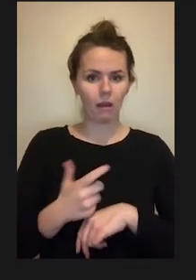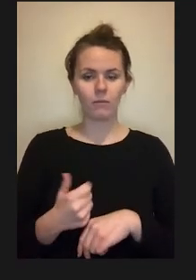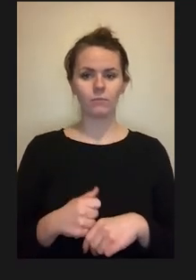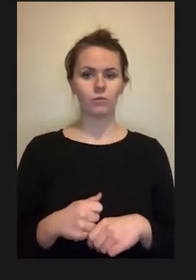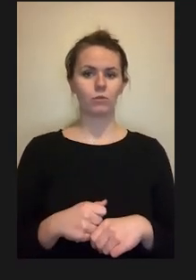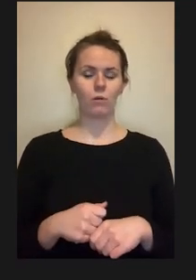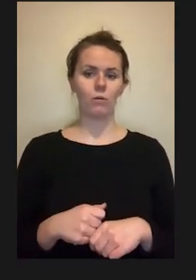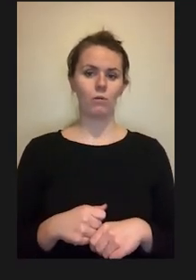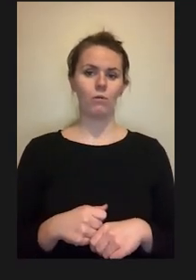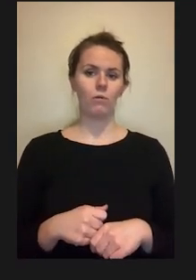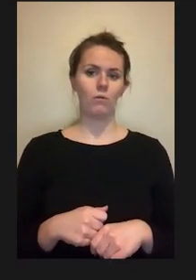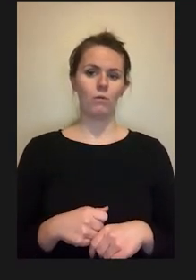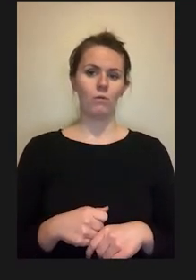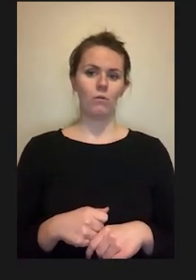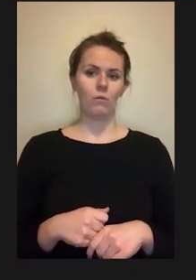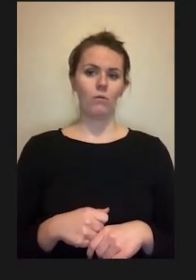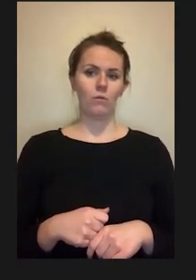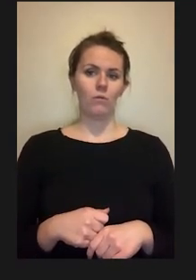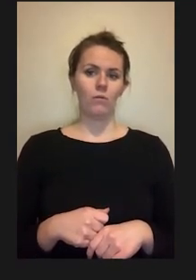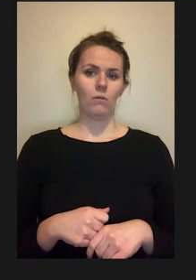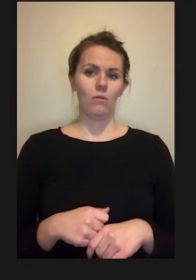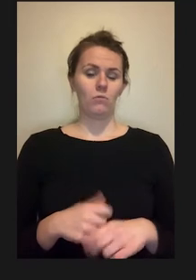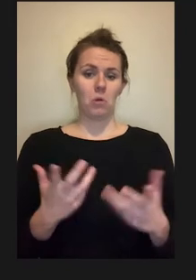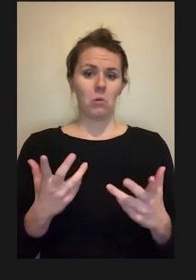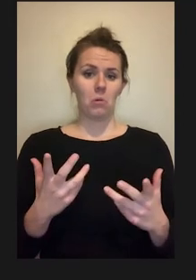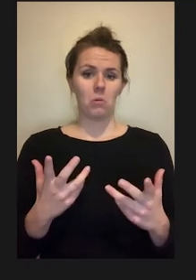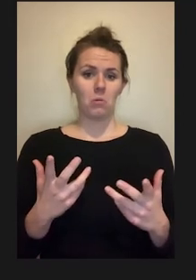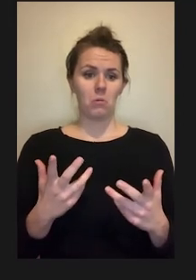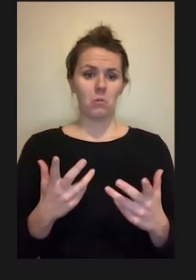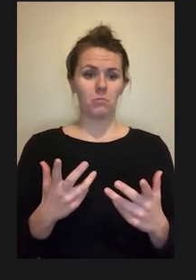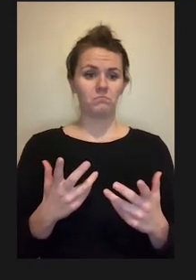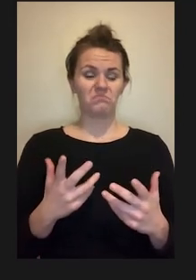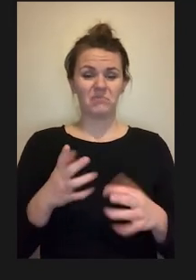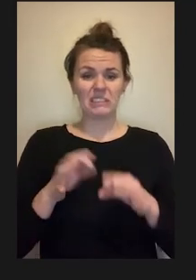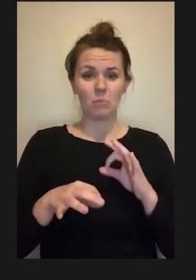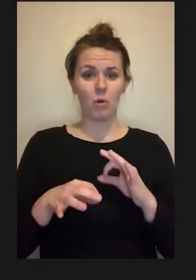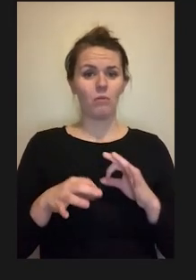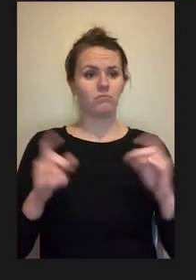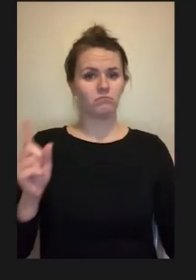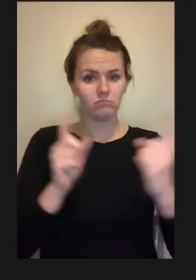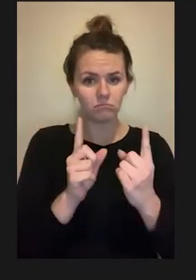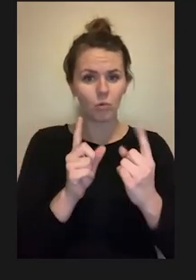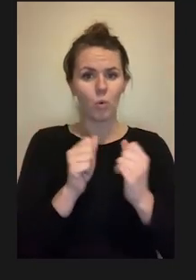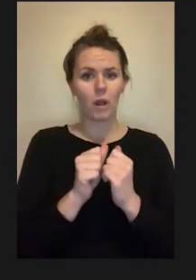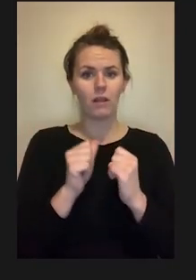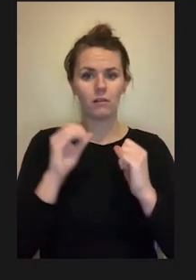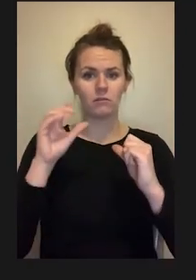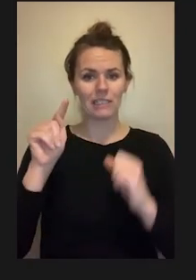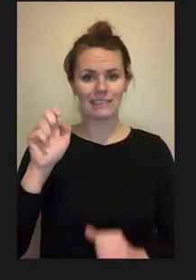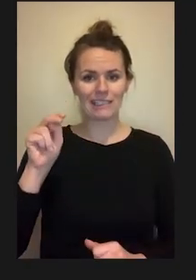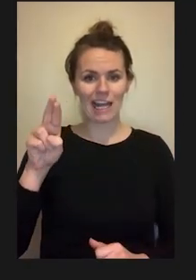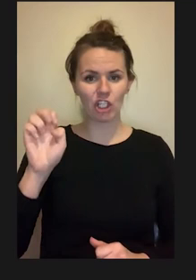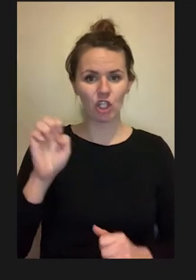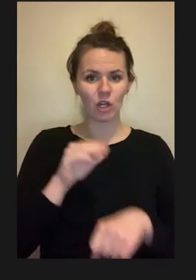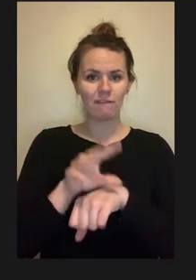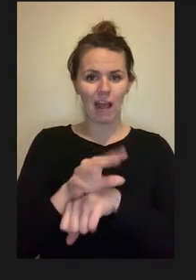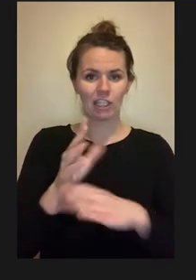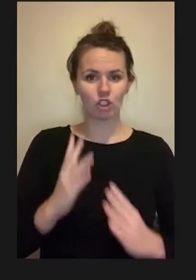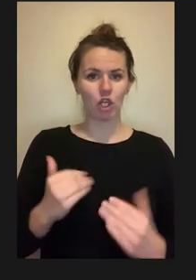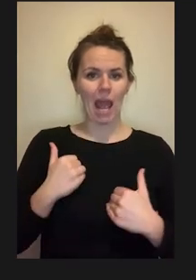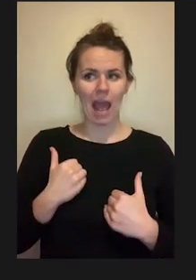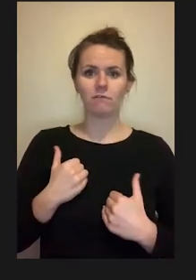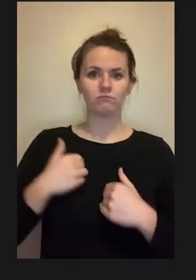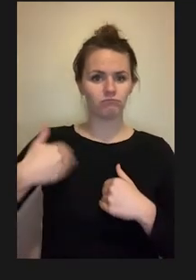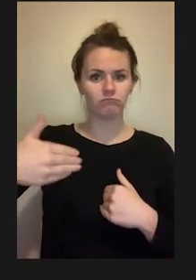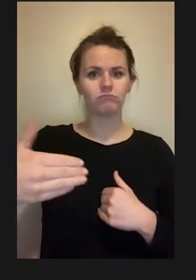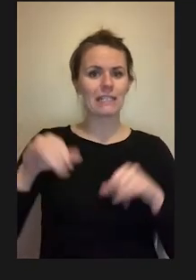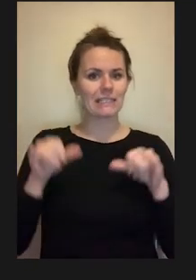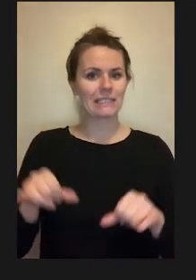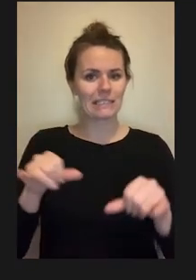So simply having a tenured advisor with consistent funding and having a lab with other staff and